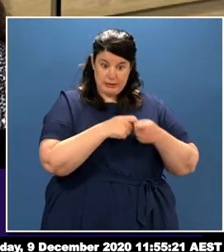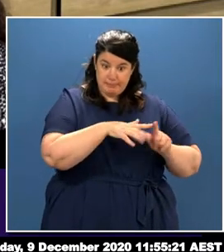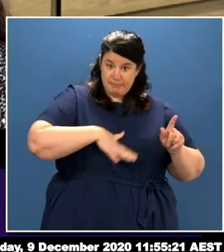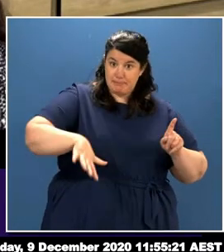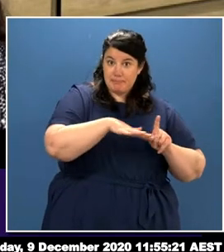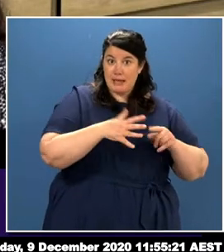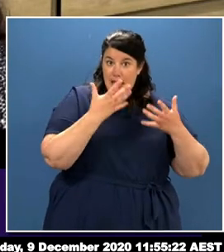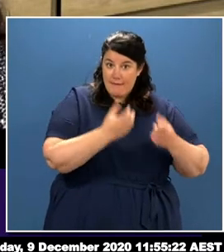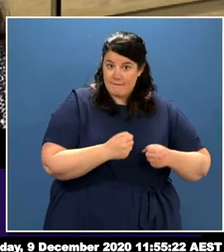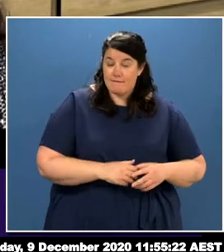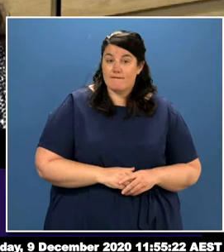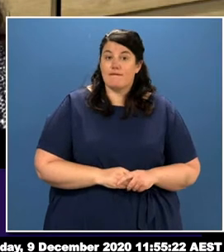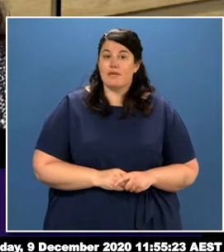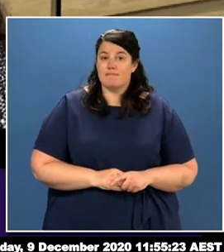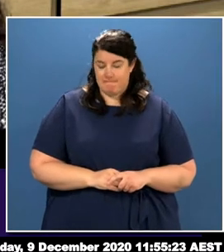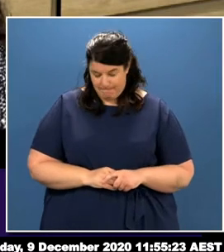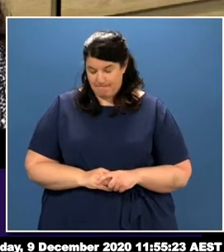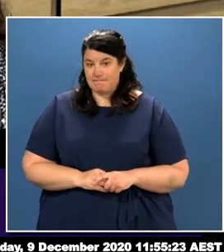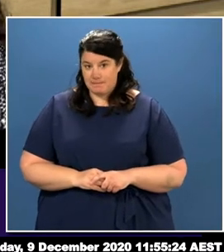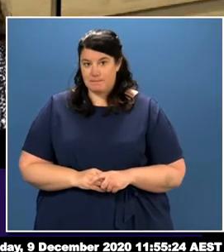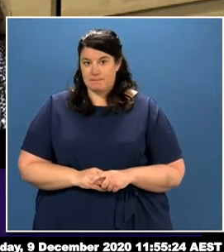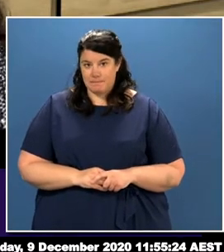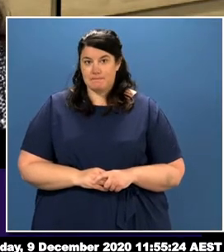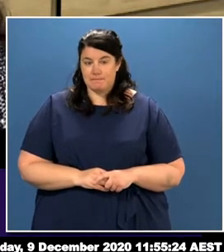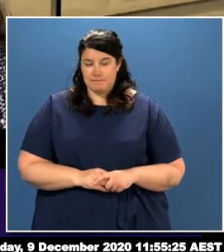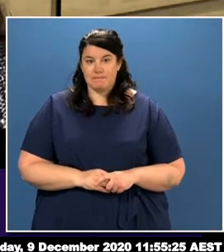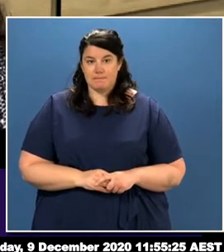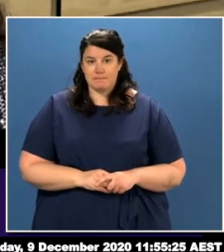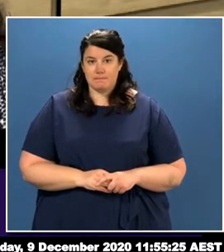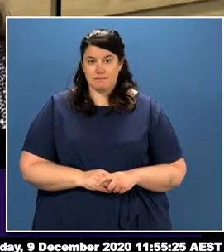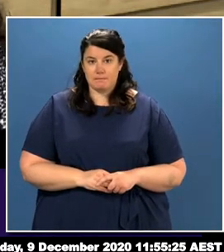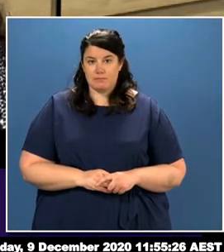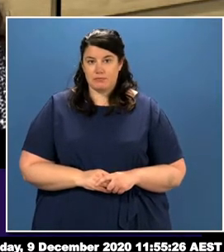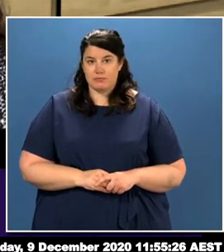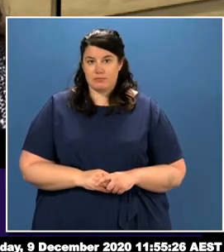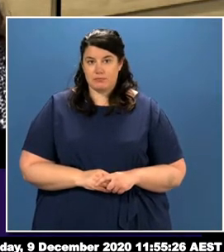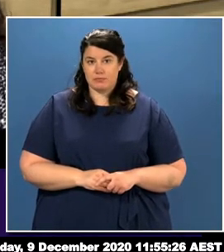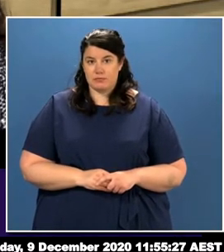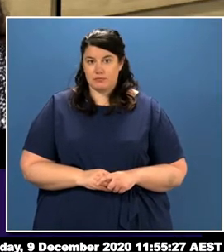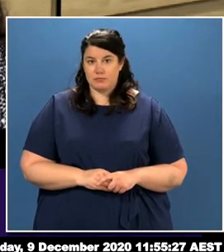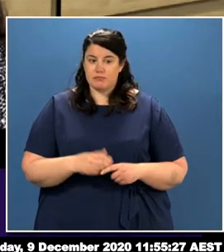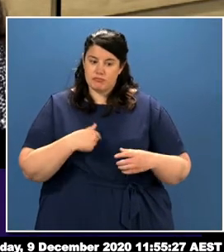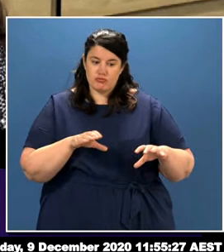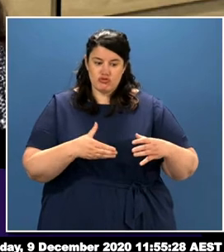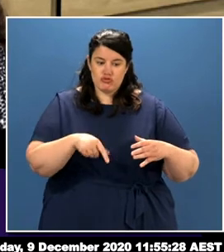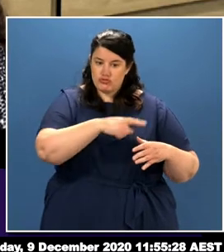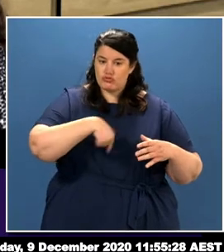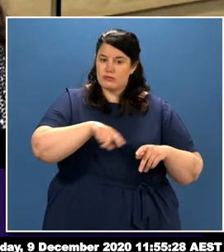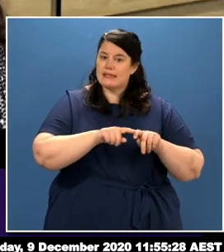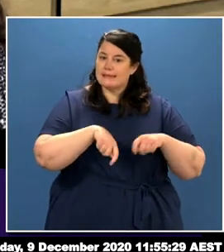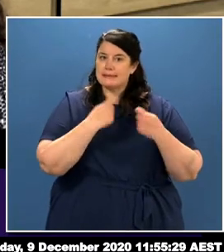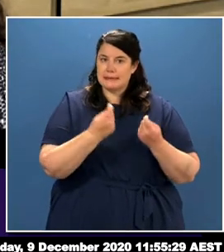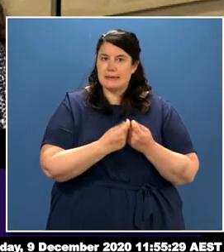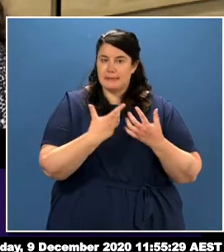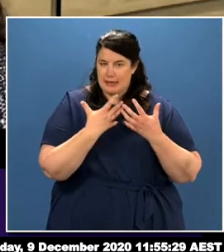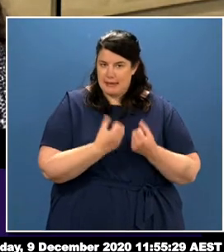I do lead a very small number of colleagues.